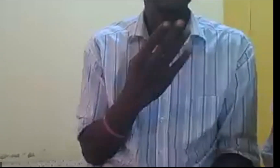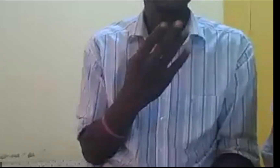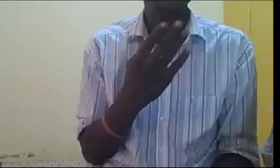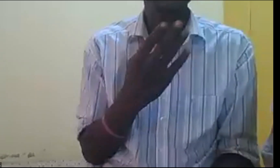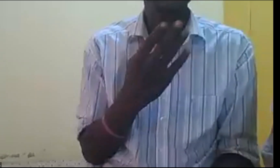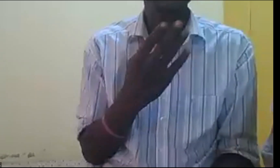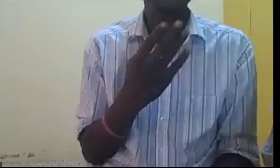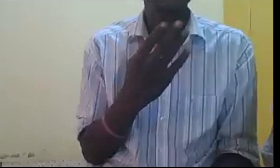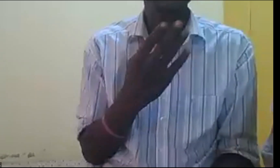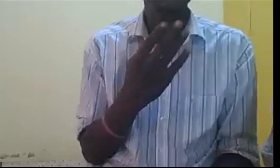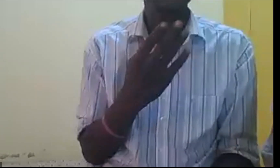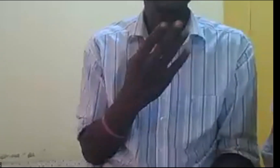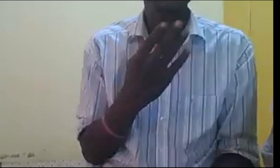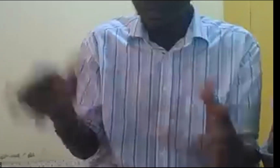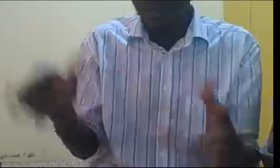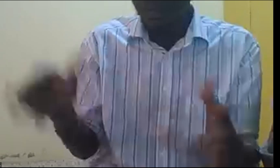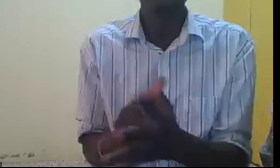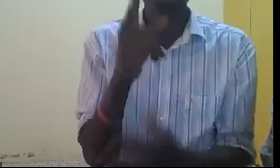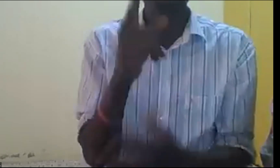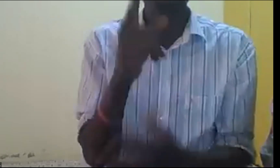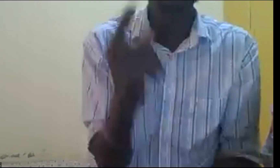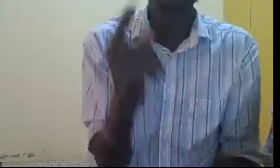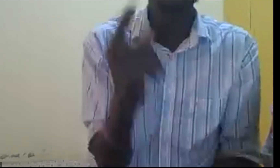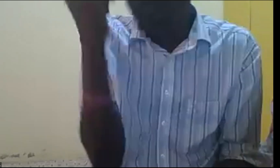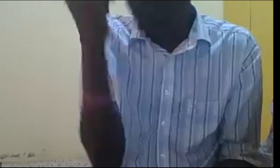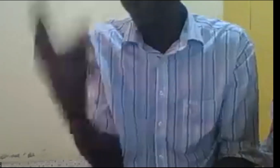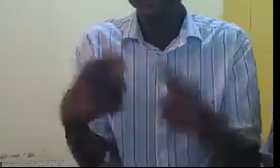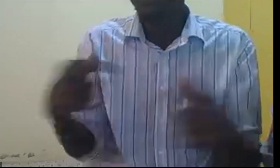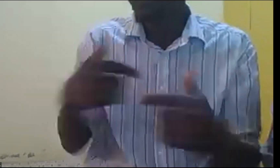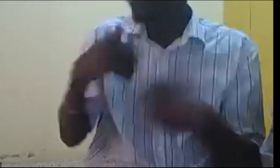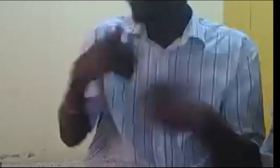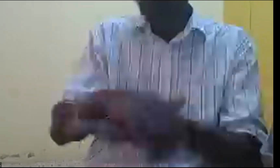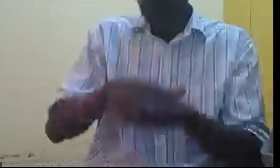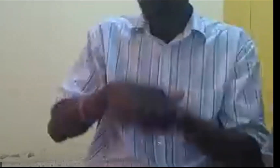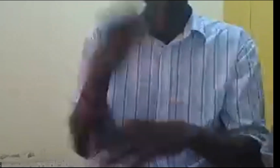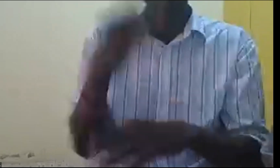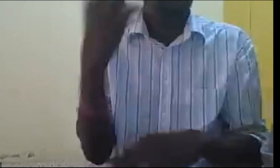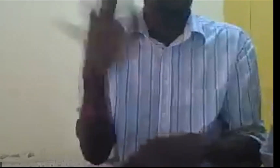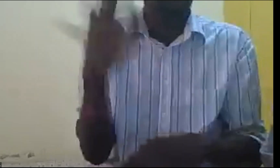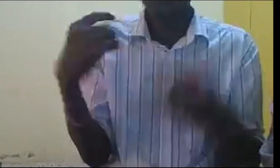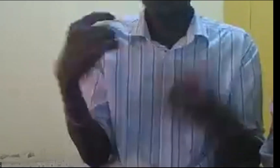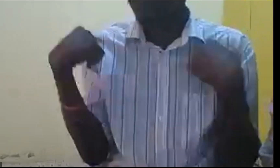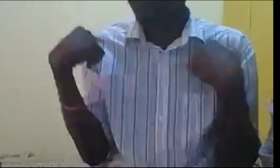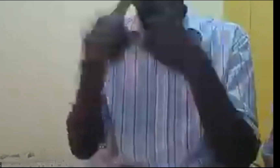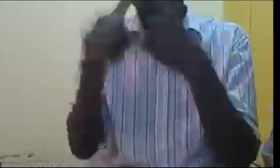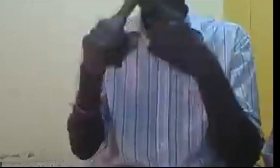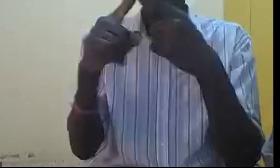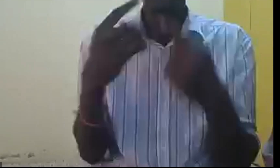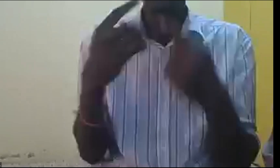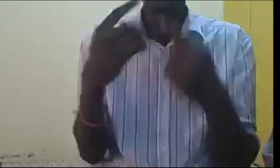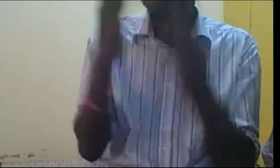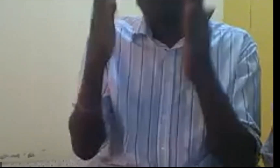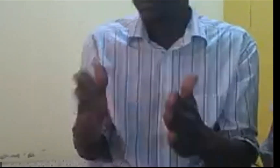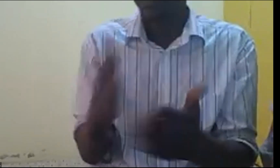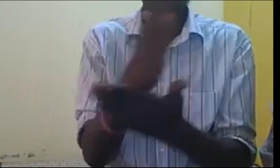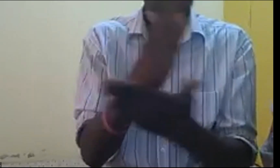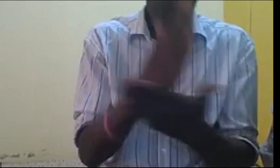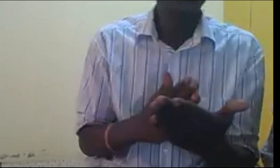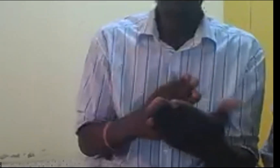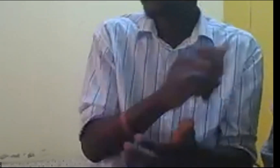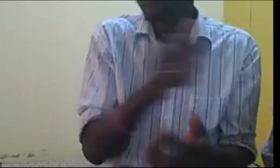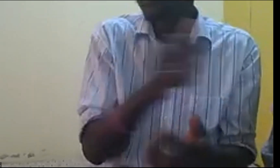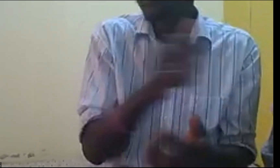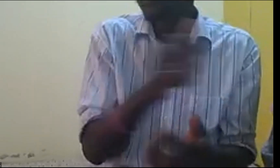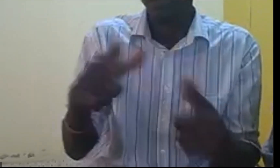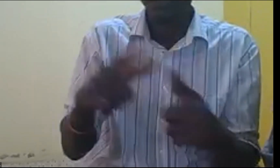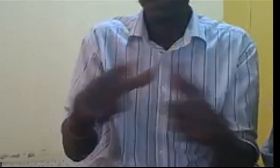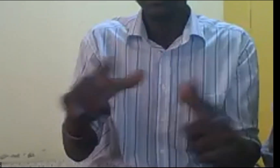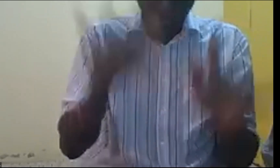Vatican. Do you want to speak?